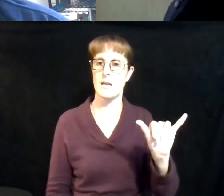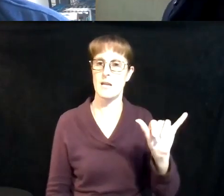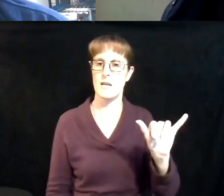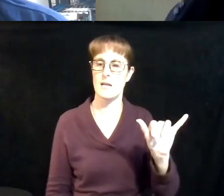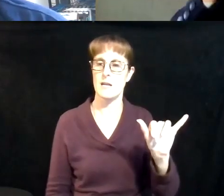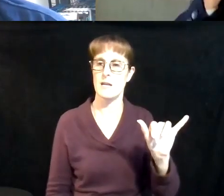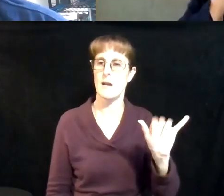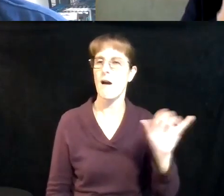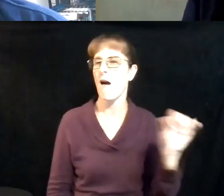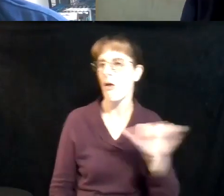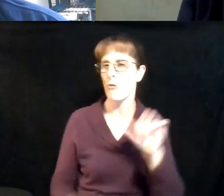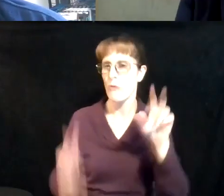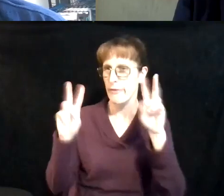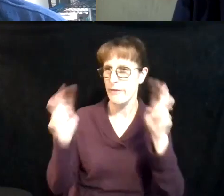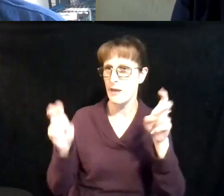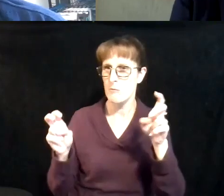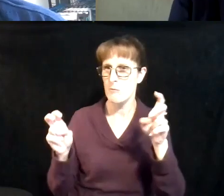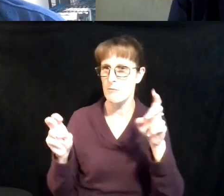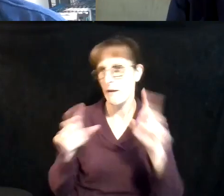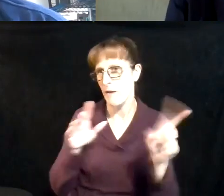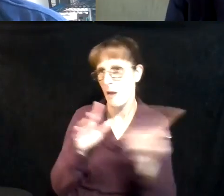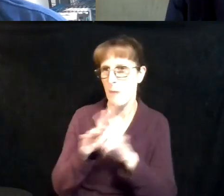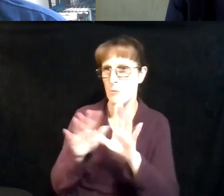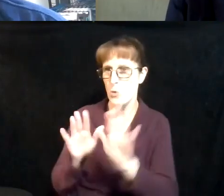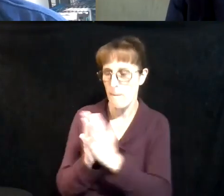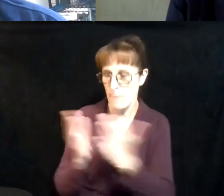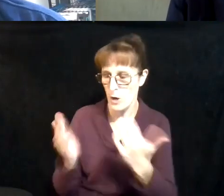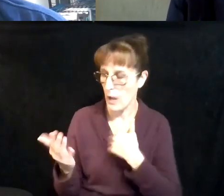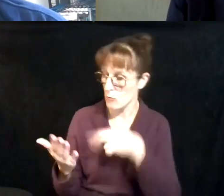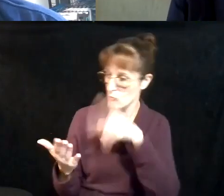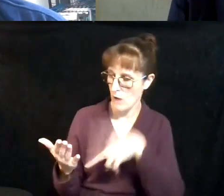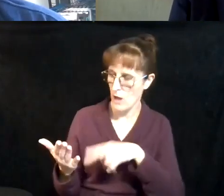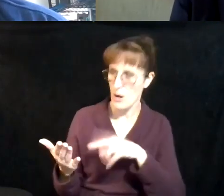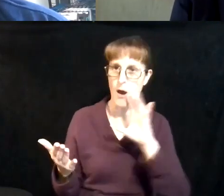I was really shocked to discover that many of